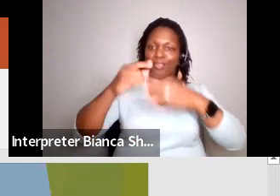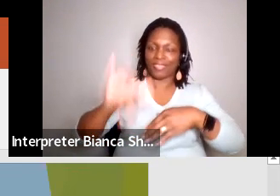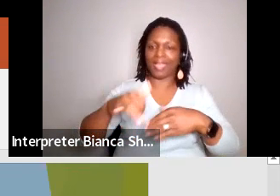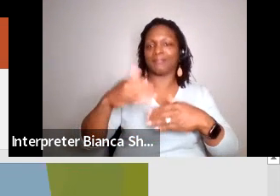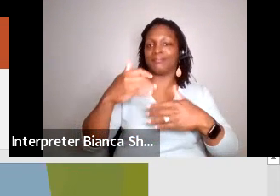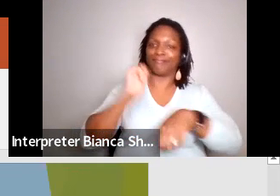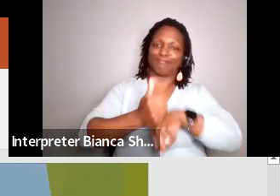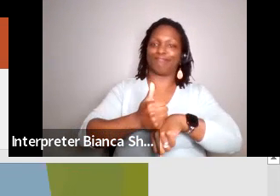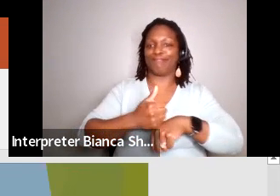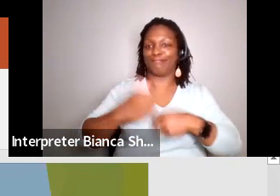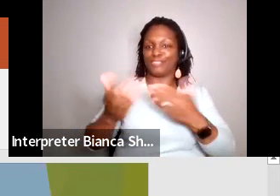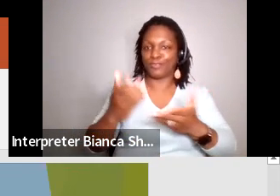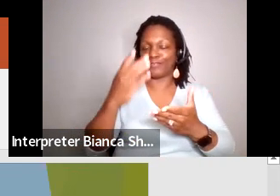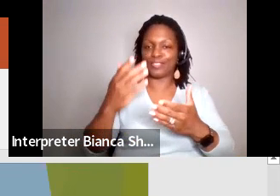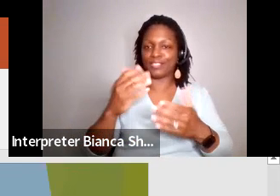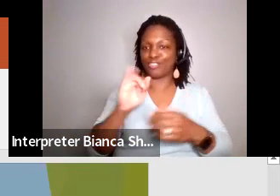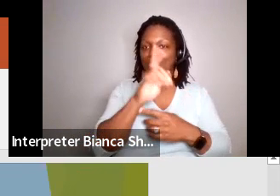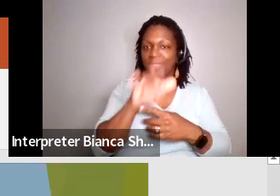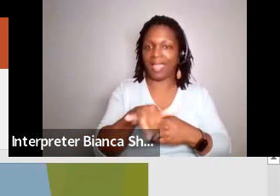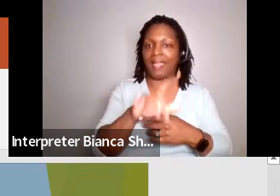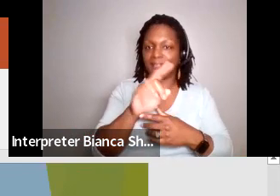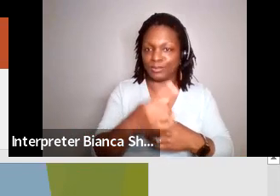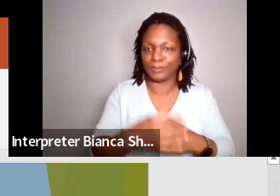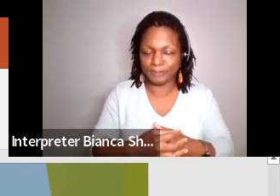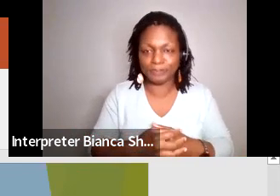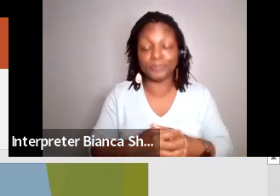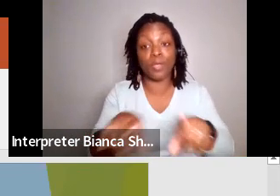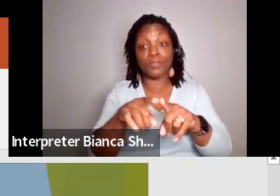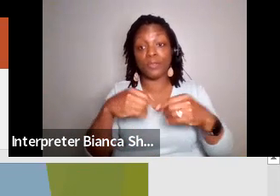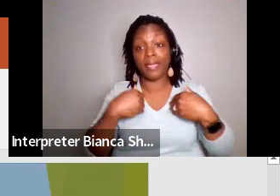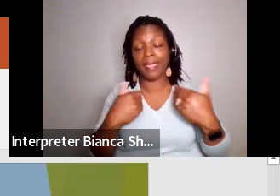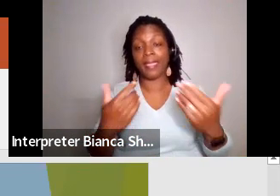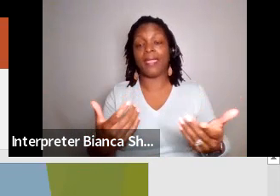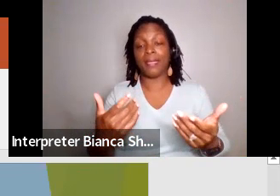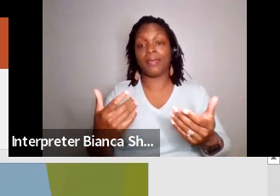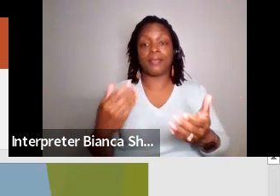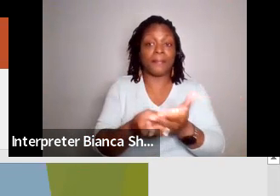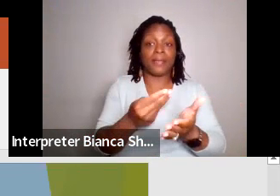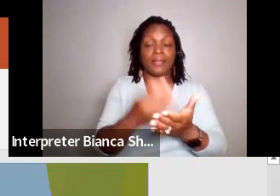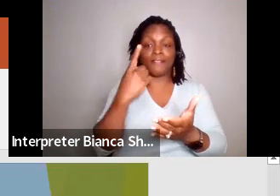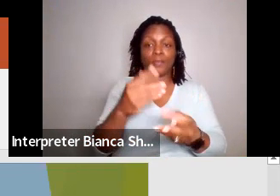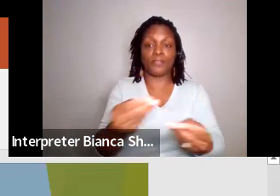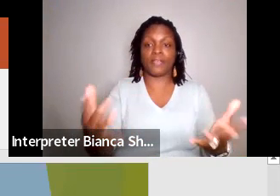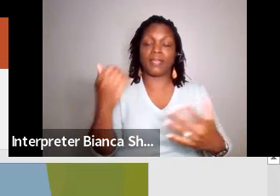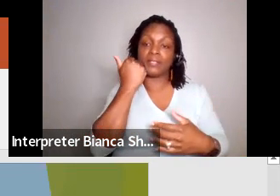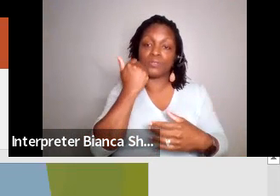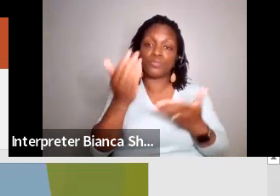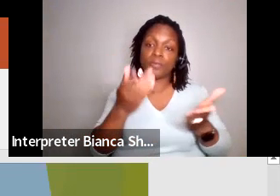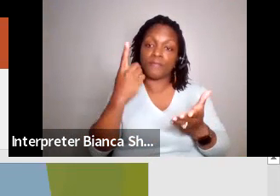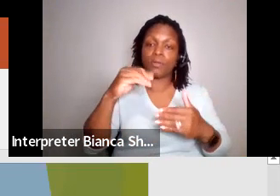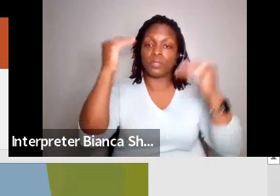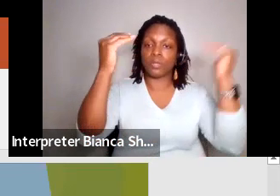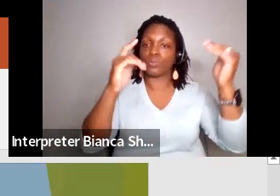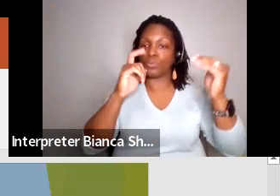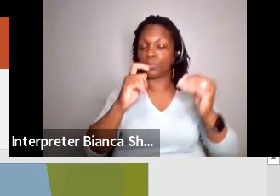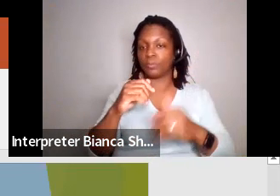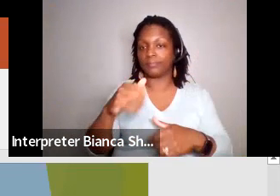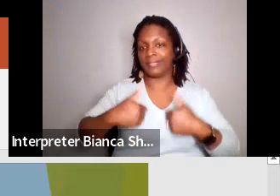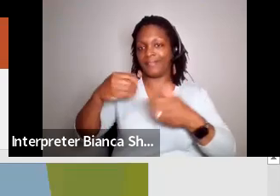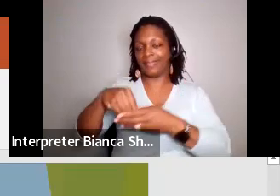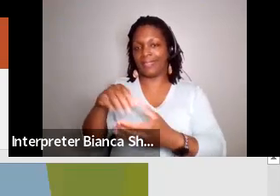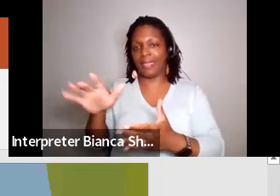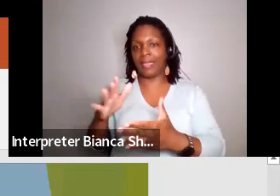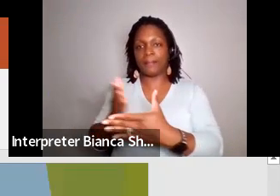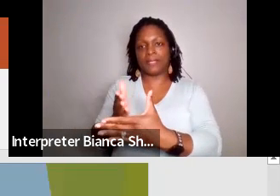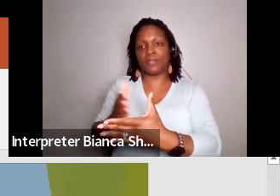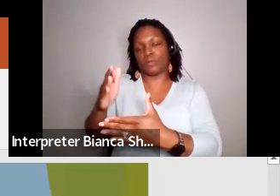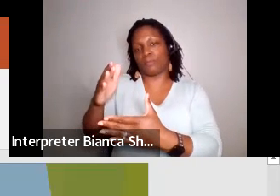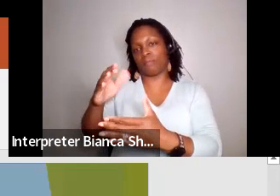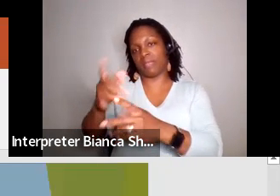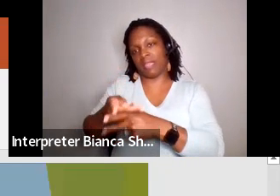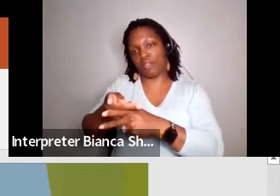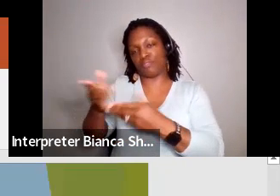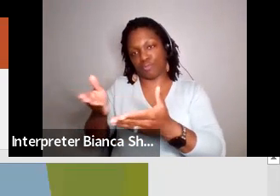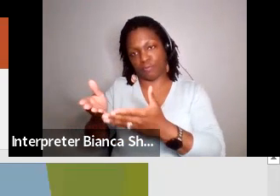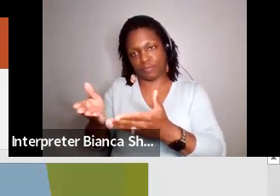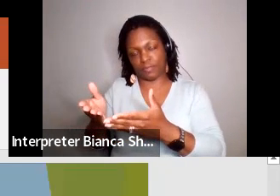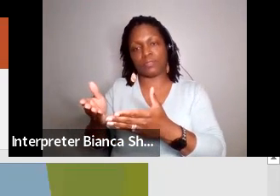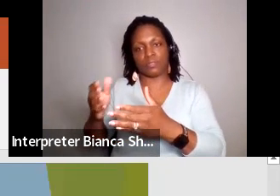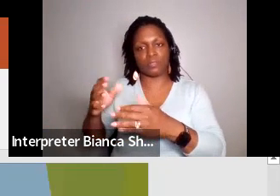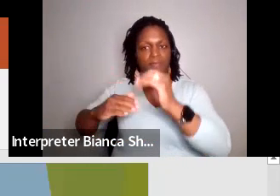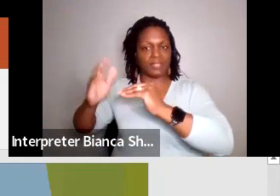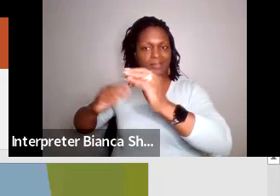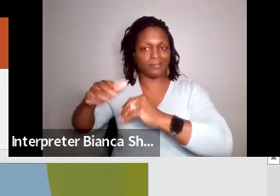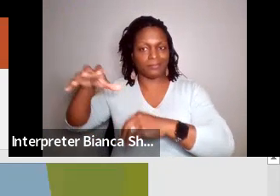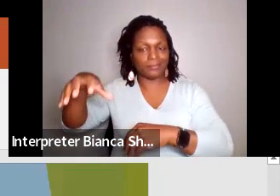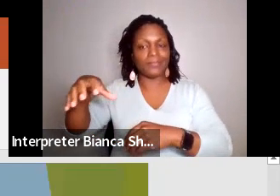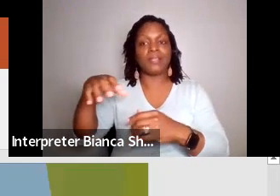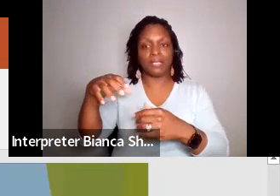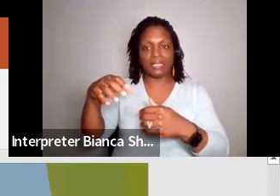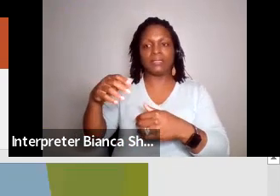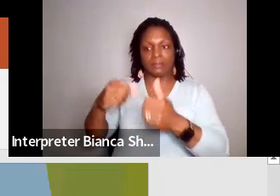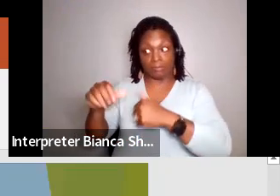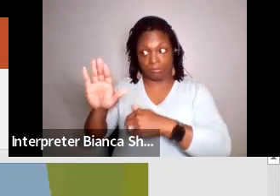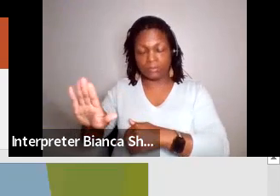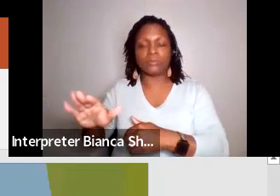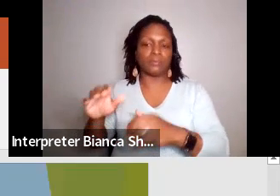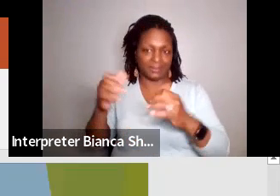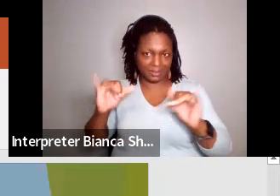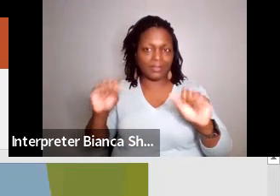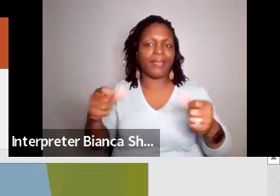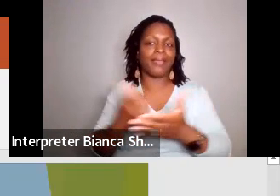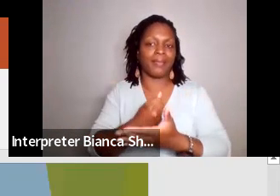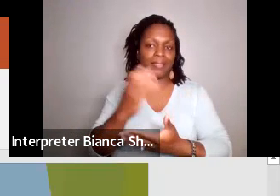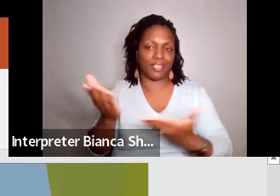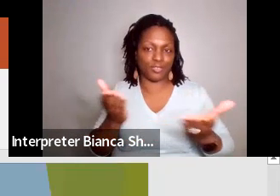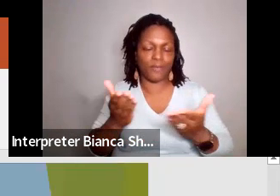There was also a funding for the being able to provide dental services to adults who live in our intermediate care facilities for comprehensive dental services, and we are in the process of working through implementation